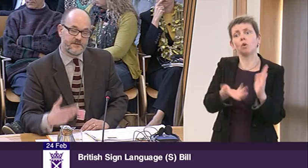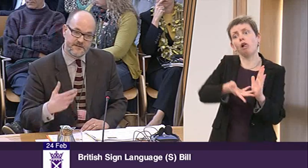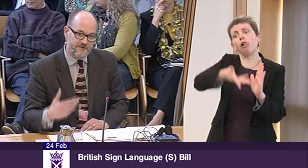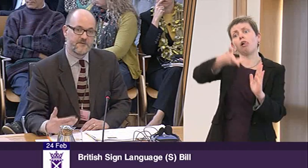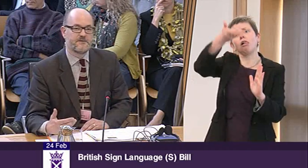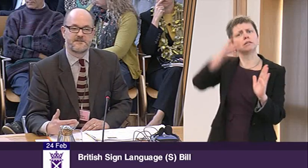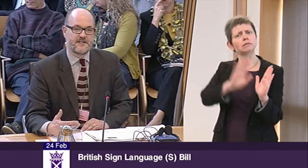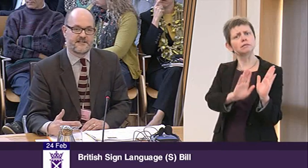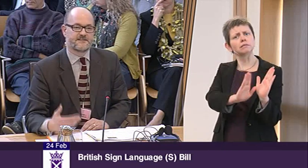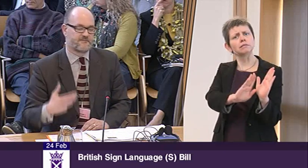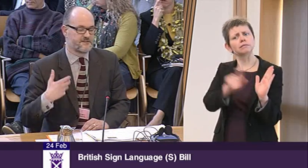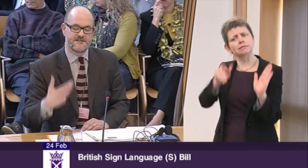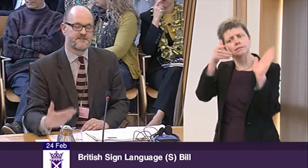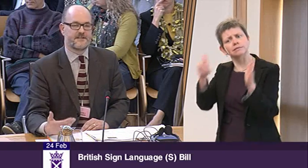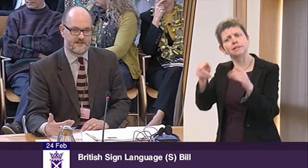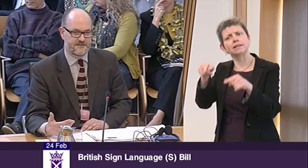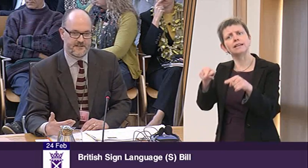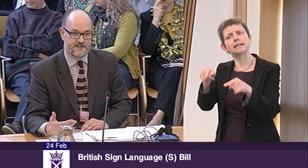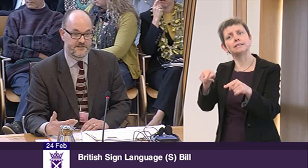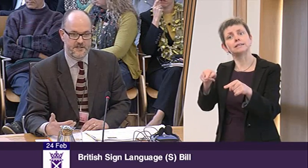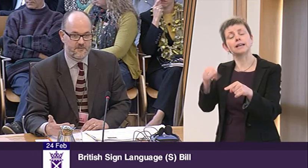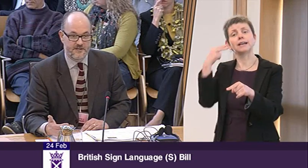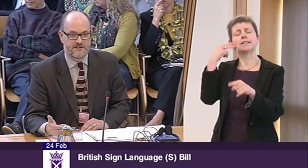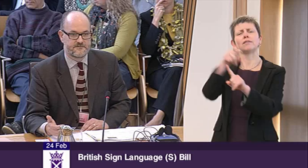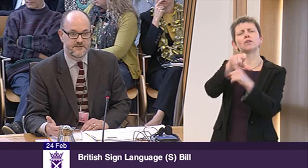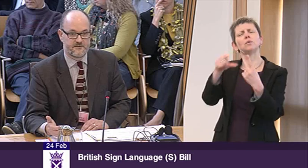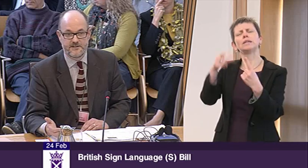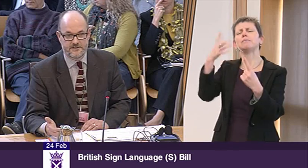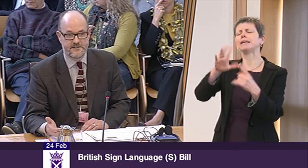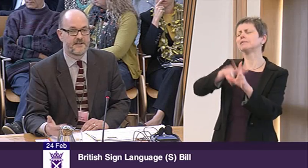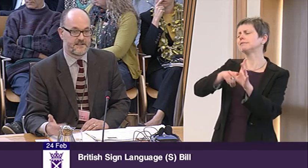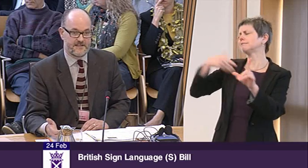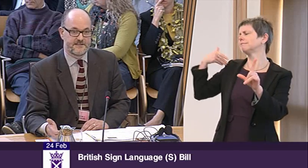the one that the deaf community has consistently articulated, generation after generation.